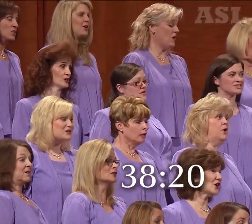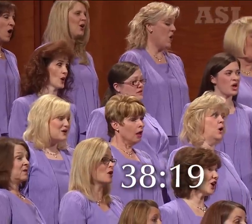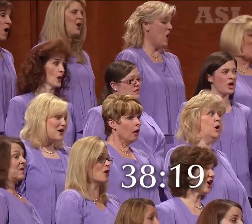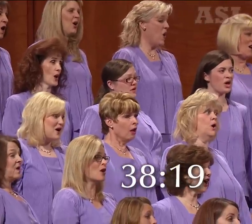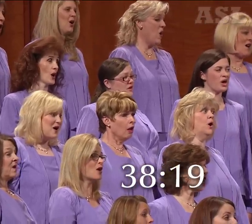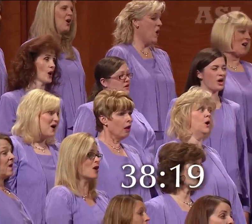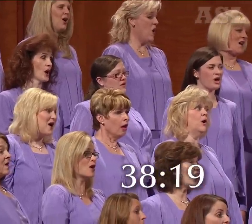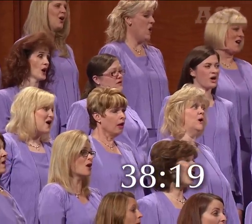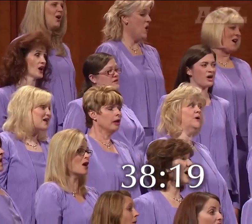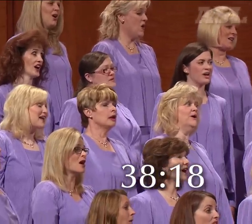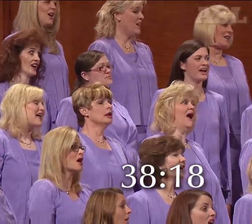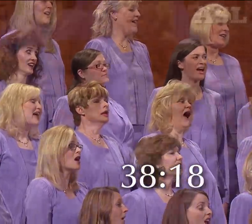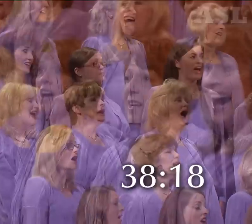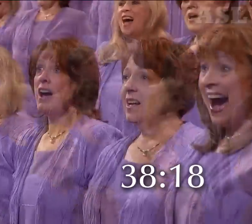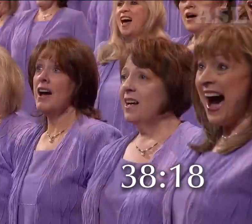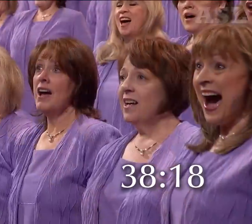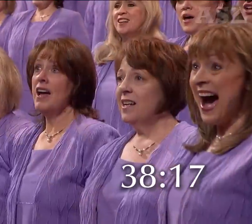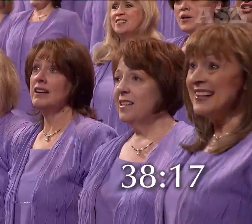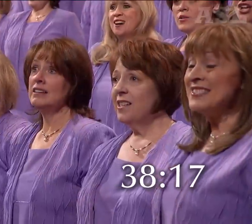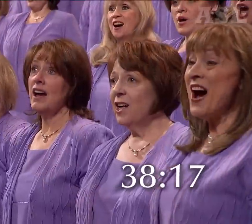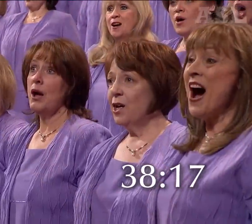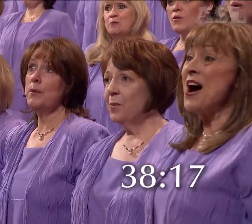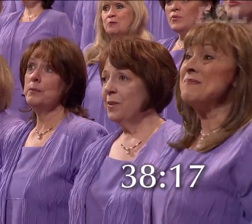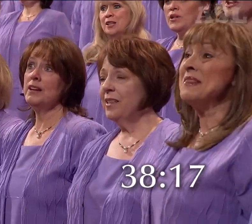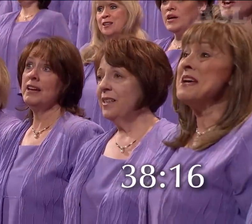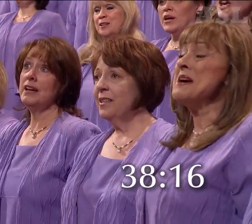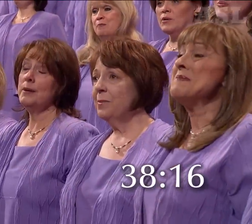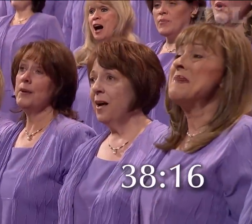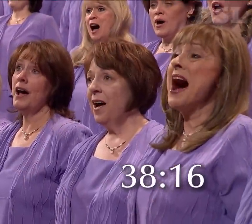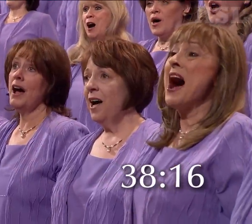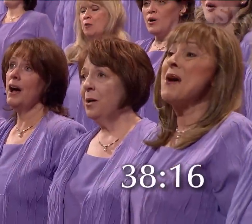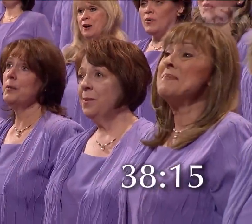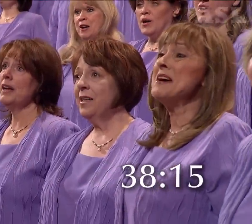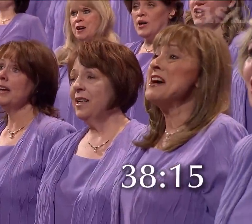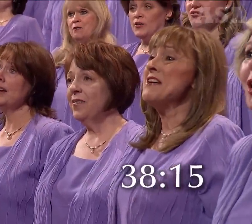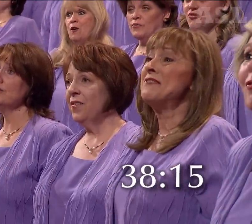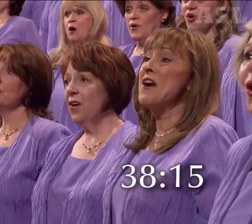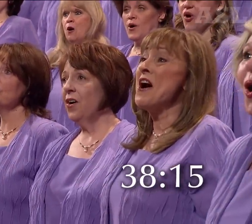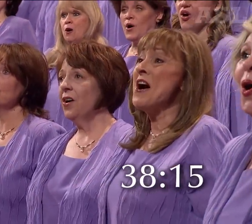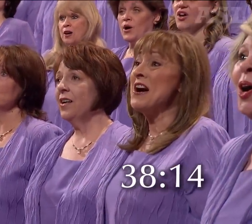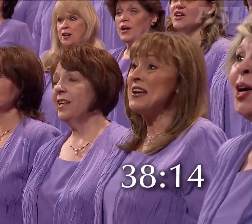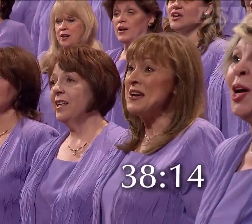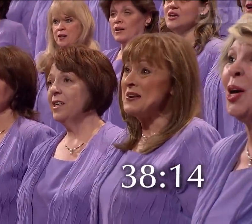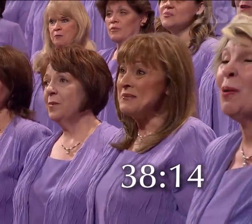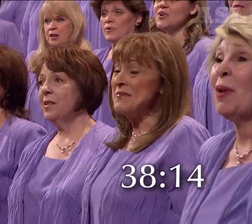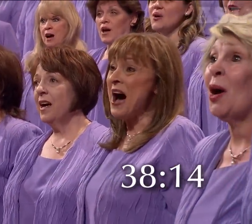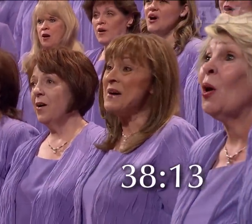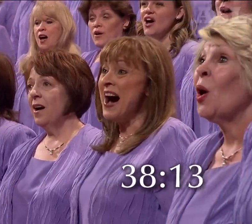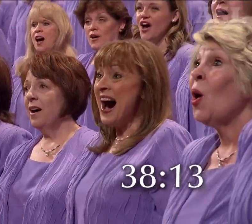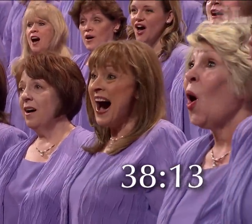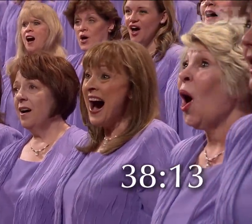THIS IS THE ENGLISH CLOSED CAPTION CHANNEL OF THE CHURCH OF JESUS CHRIST OF LATTER-DAY SAINTS.